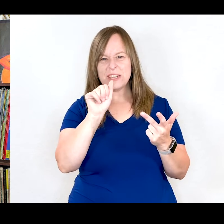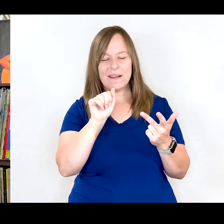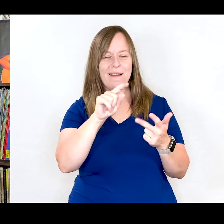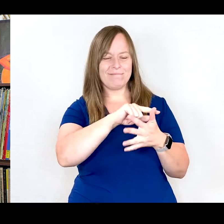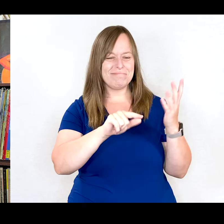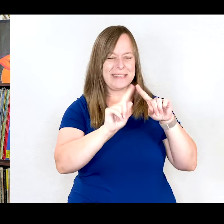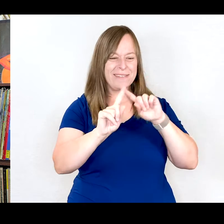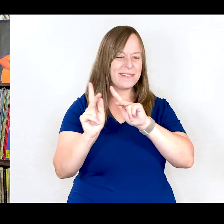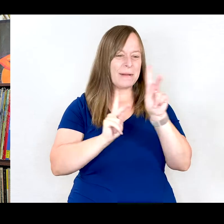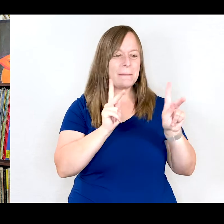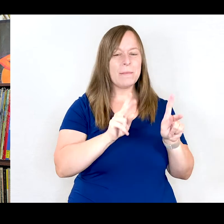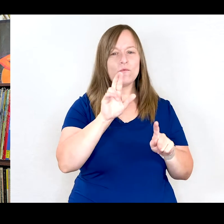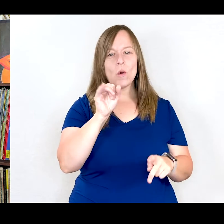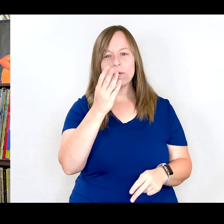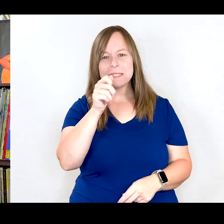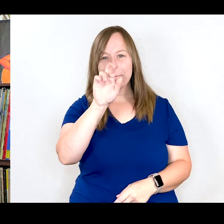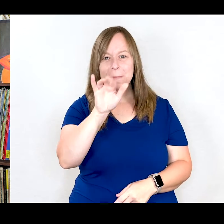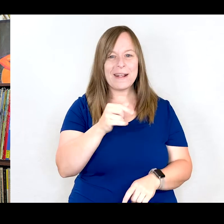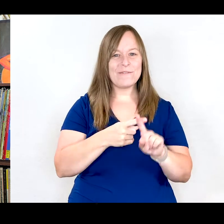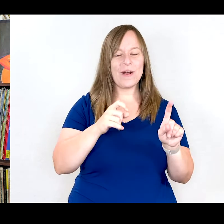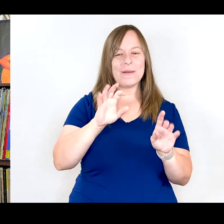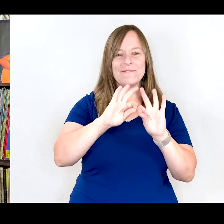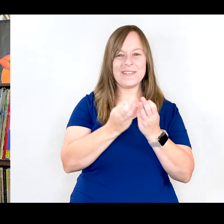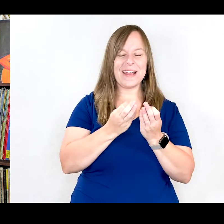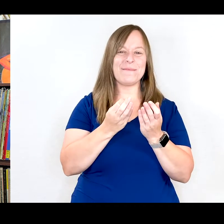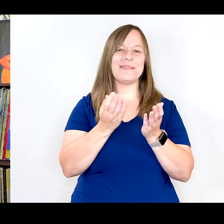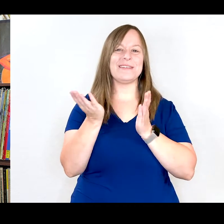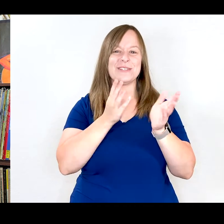Baffalino, at the time. Even though I had Rosemary Scheiber from Family Service